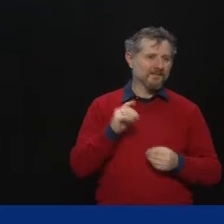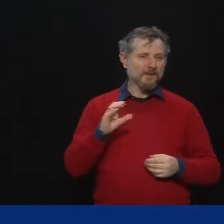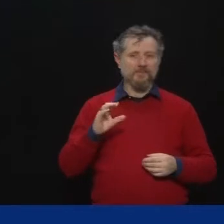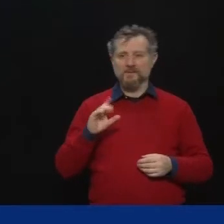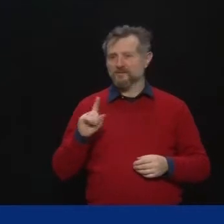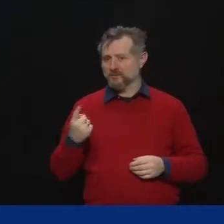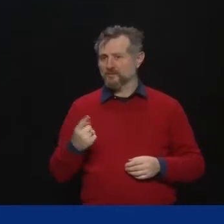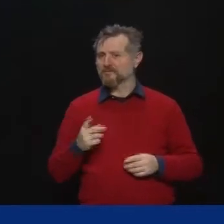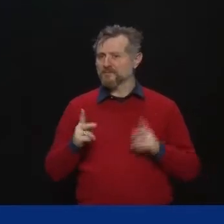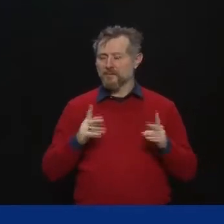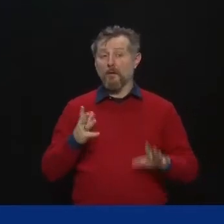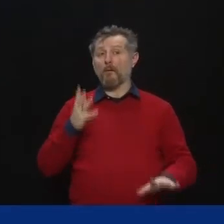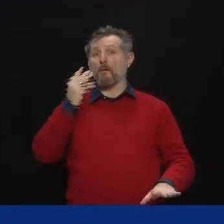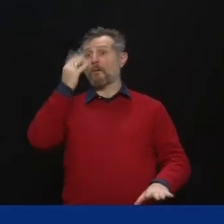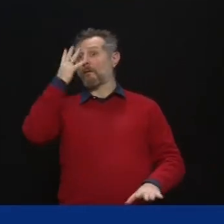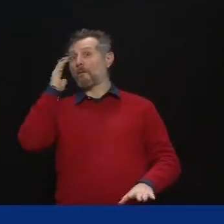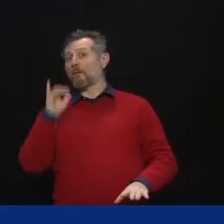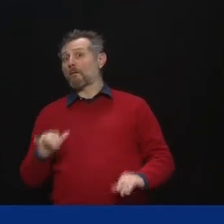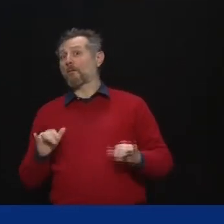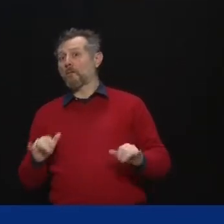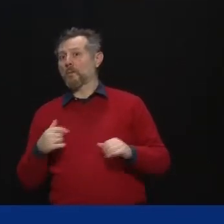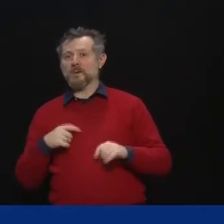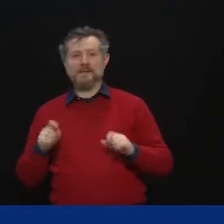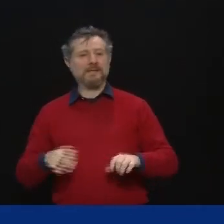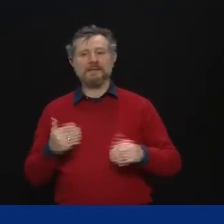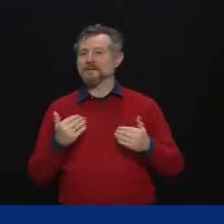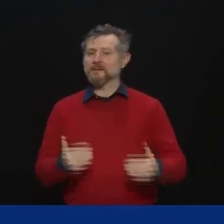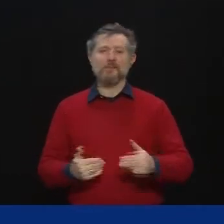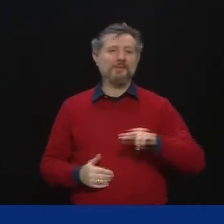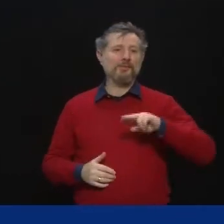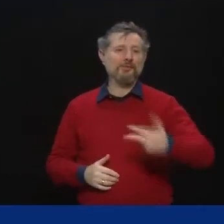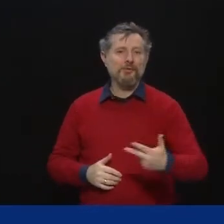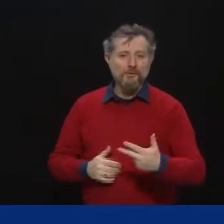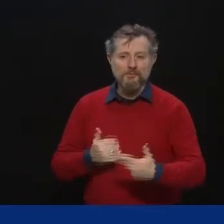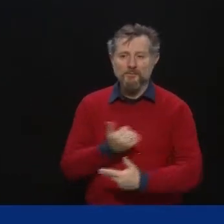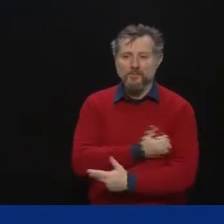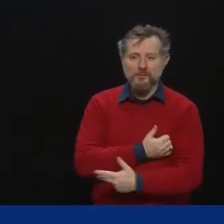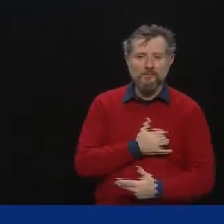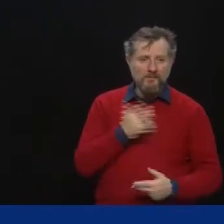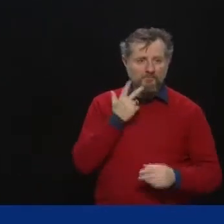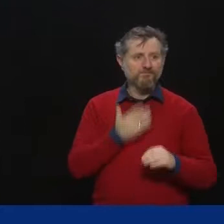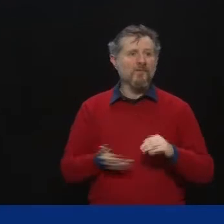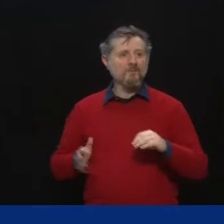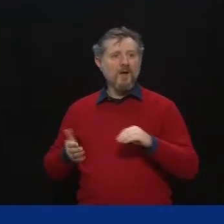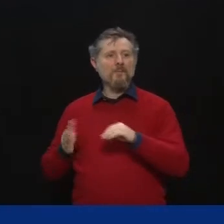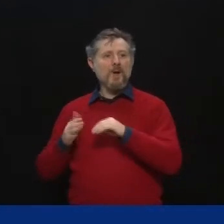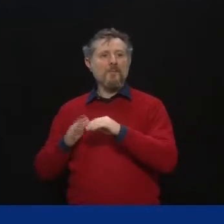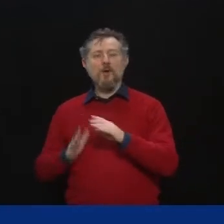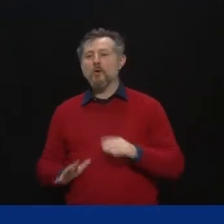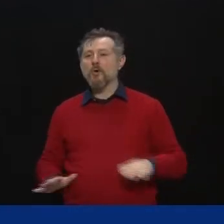I WAS REALLY DELIGHTED TO SEE THAT, THAT'S NEARLY 1.4 MILLION BOOSTERS SINCE DECEMBER 1. PEOPLE ARE GETTING THE MESSAGE.